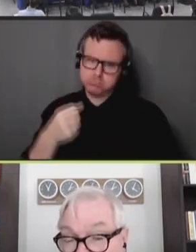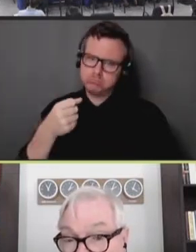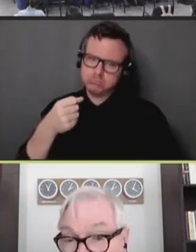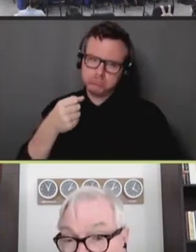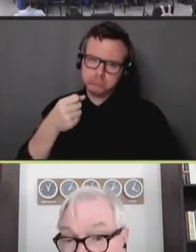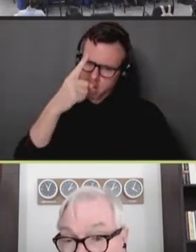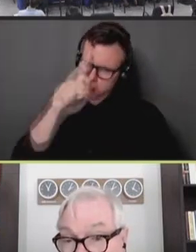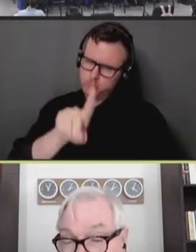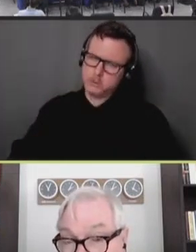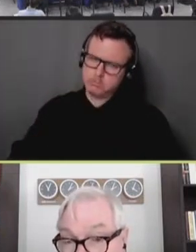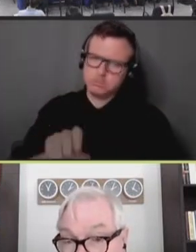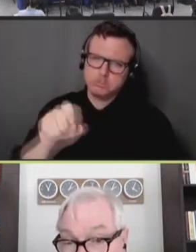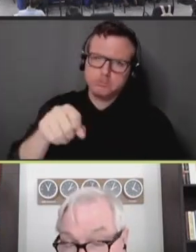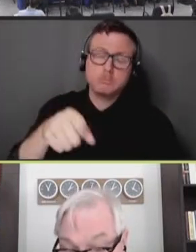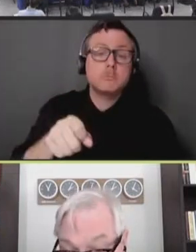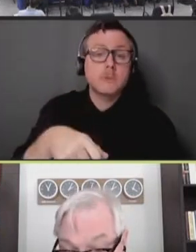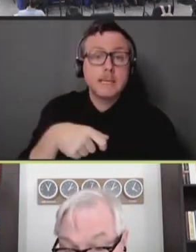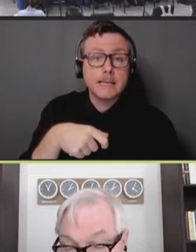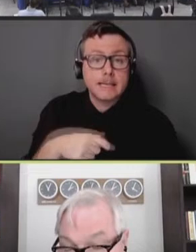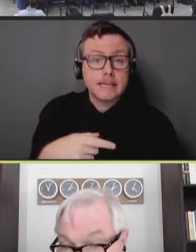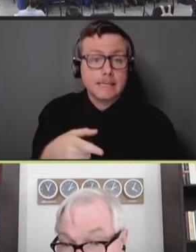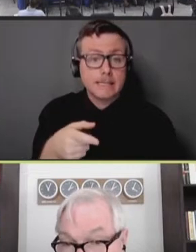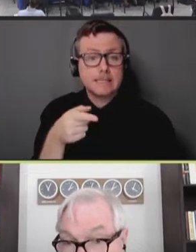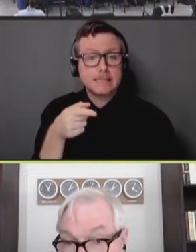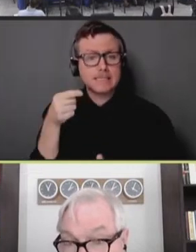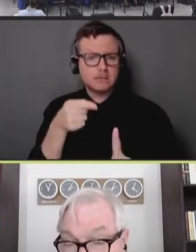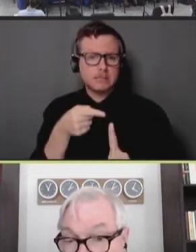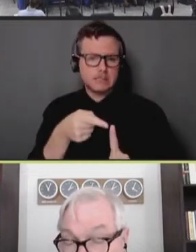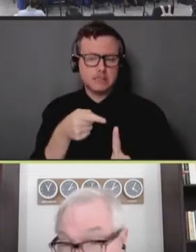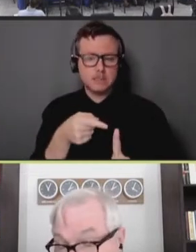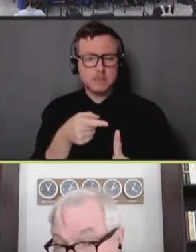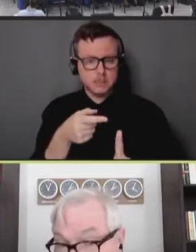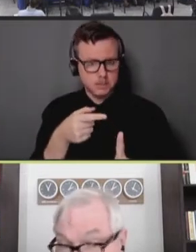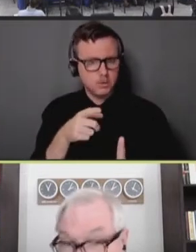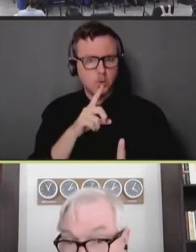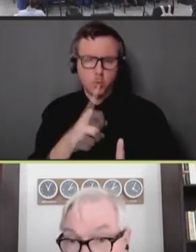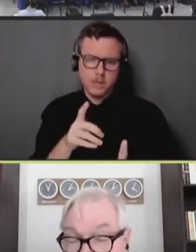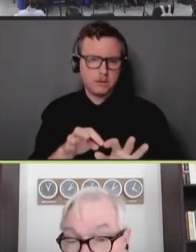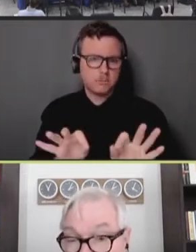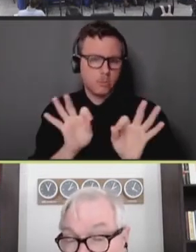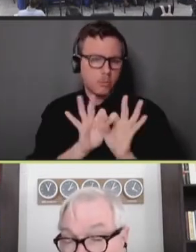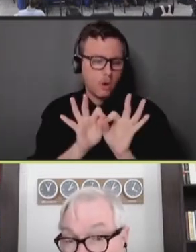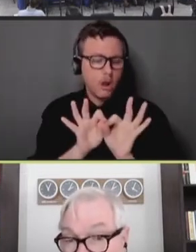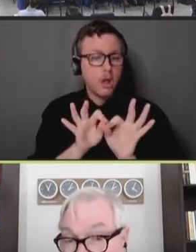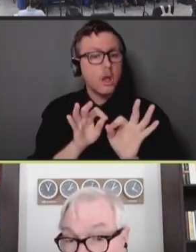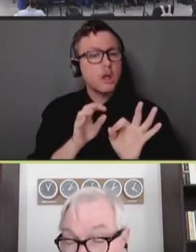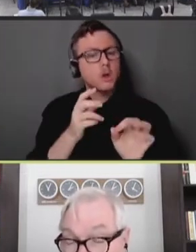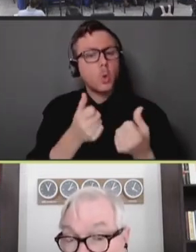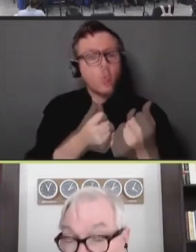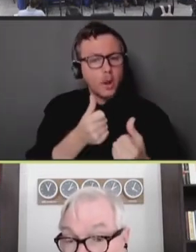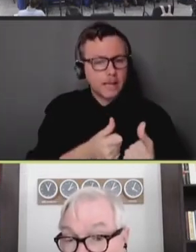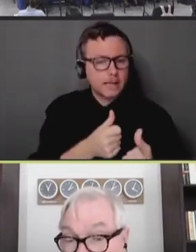And think that his -- the point that he made is really the critical issue about what vaccines will or will not work.